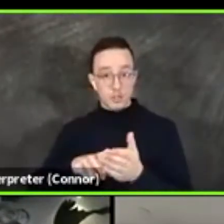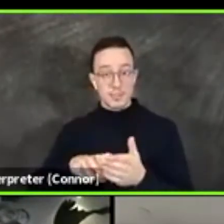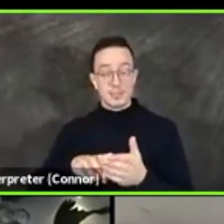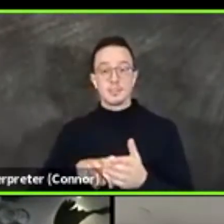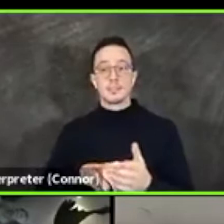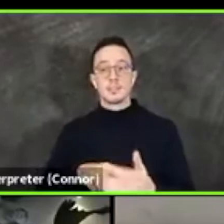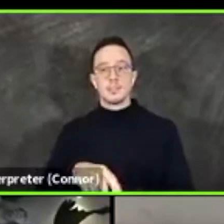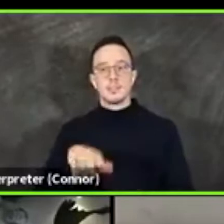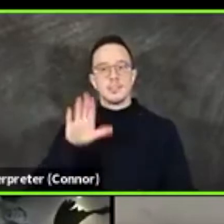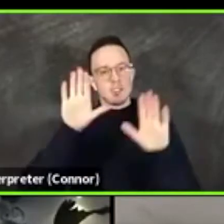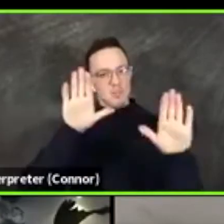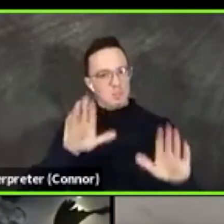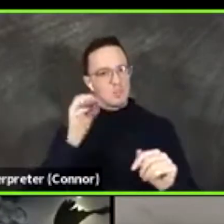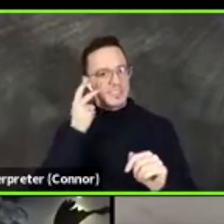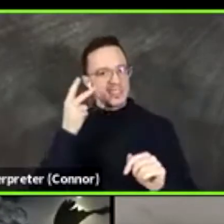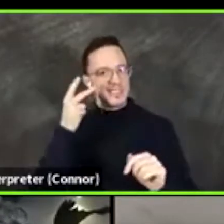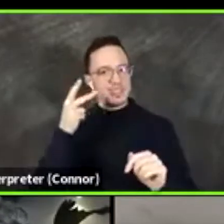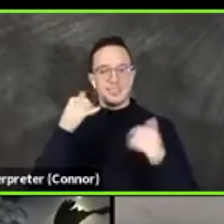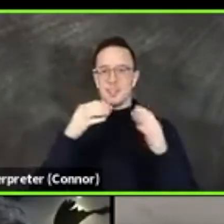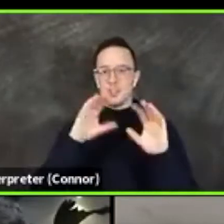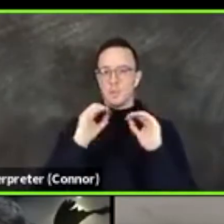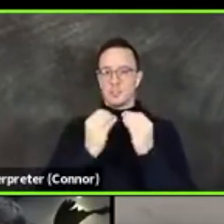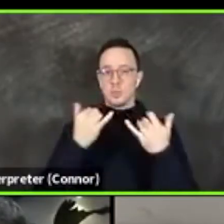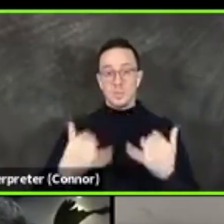TO SEE AN ORGANIZATION TODAY UNDERTAKE SUCH A COMPLETE